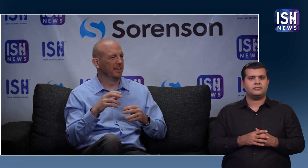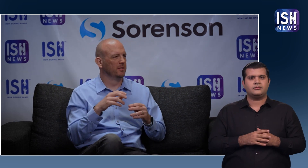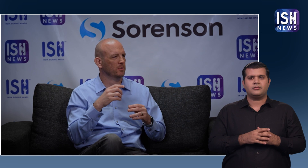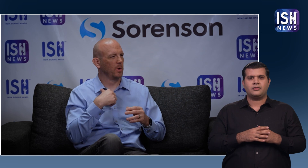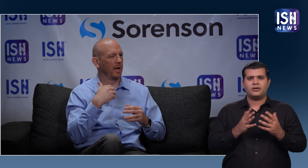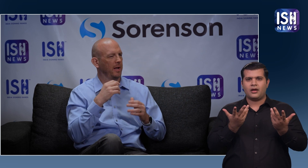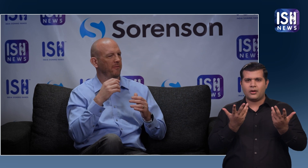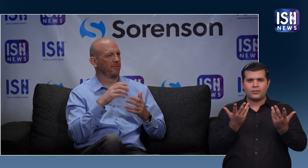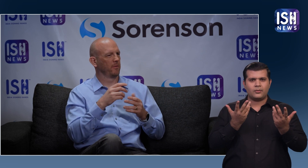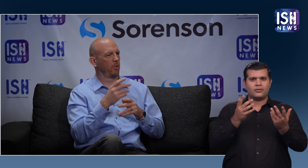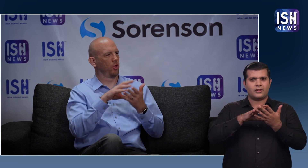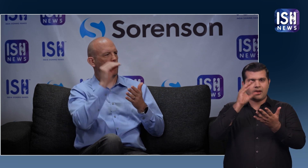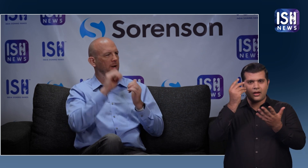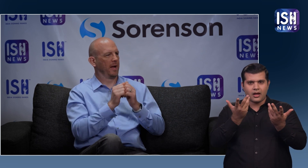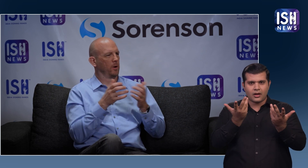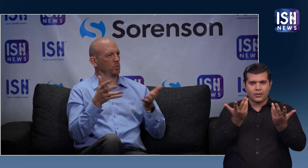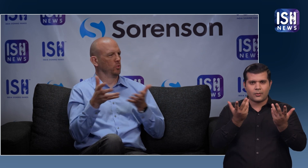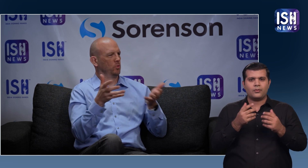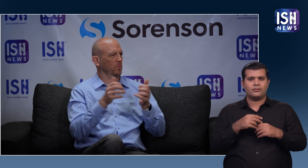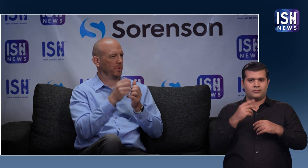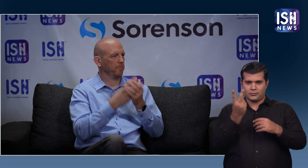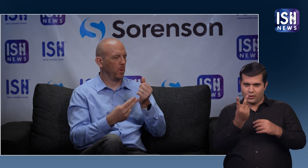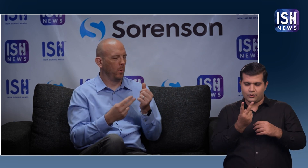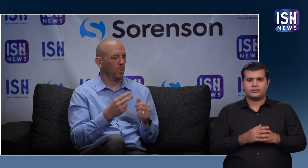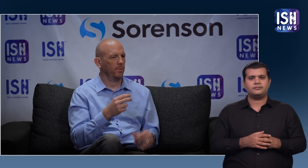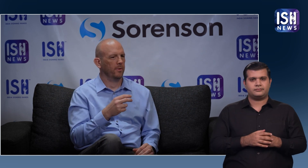so I learnt how to deal with both worlds.